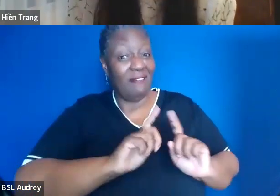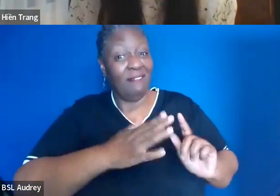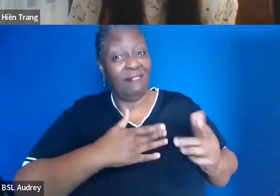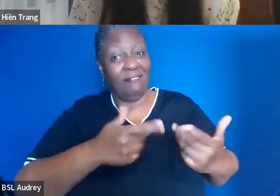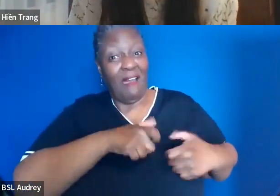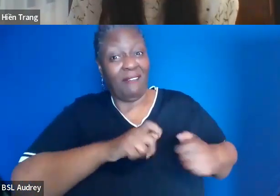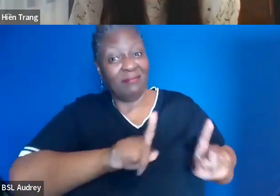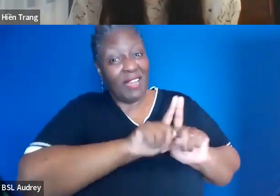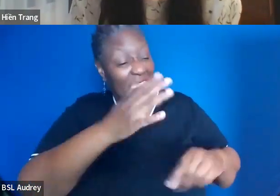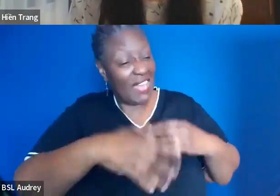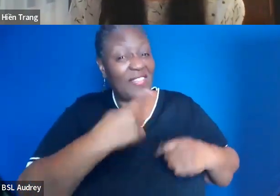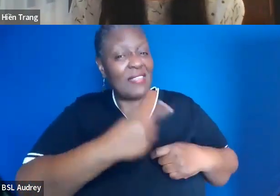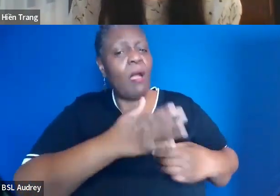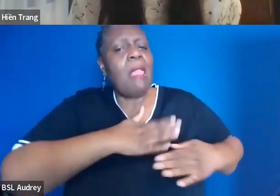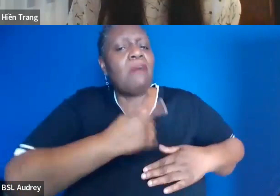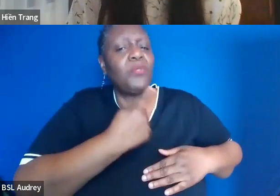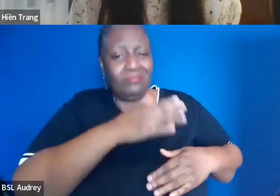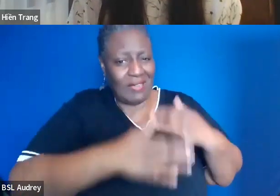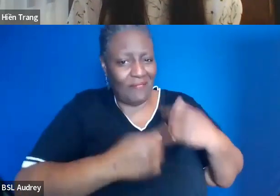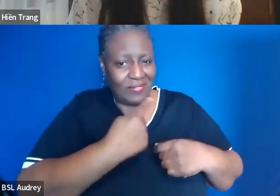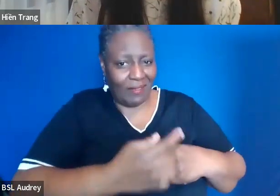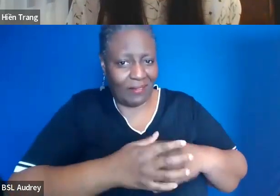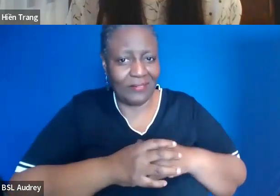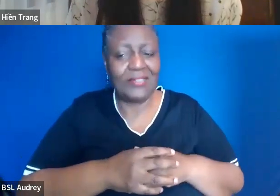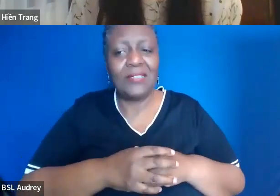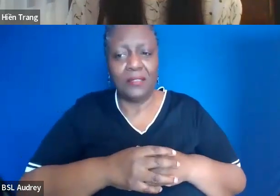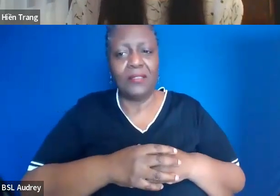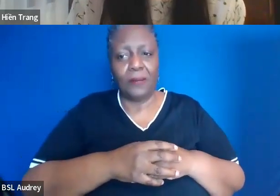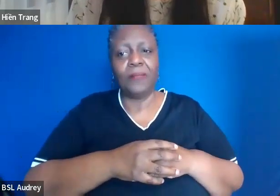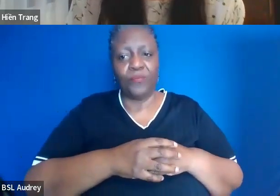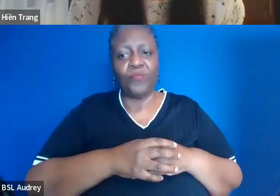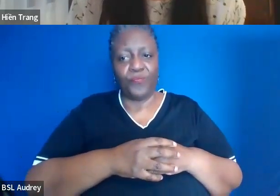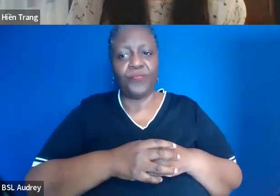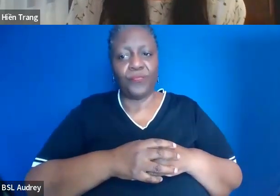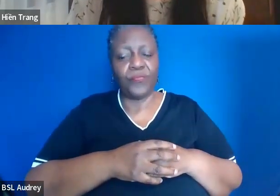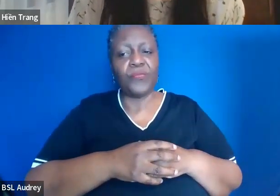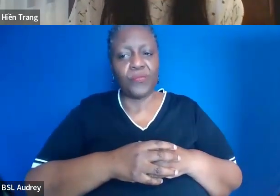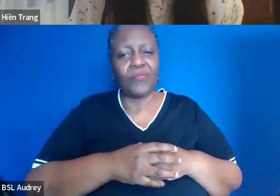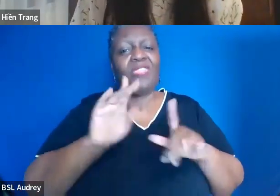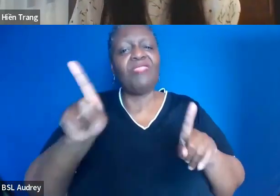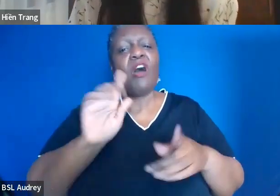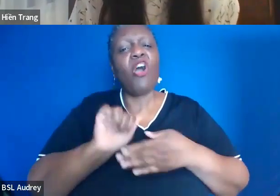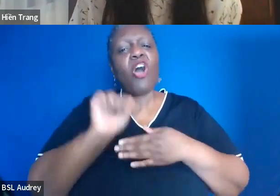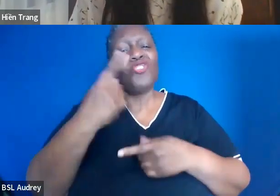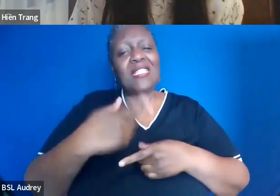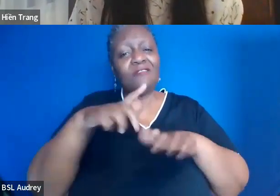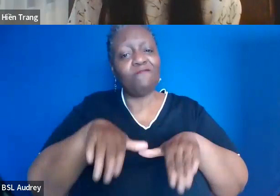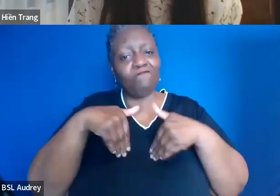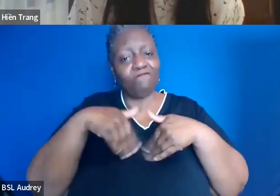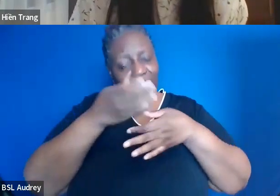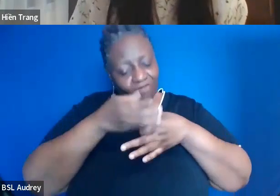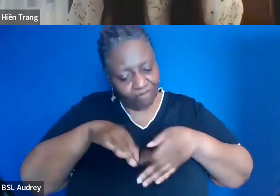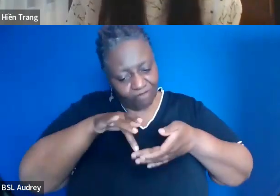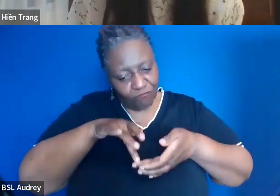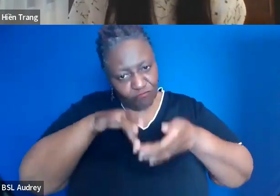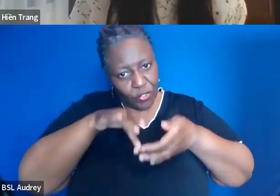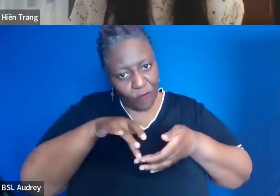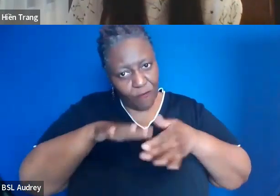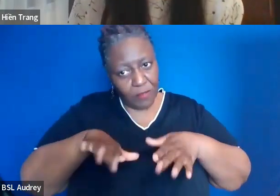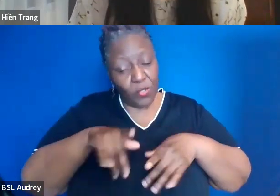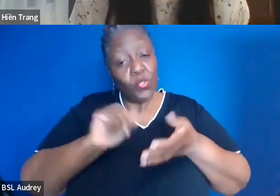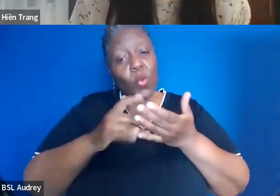him I never say I love you it is a very reserved culture and I write this poem because of that